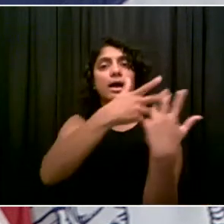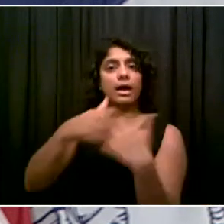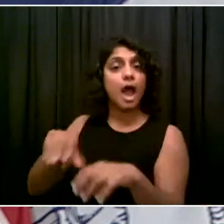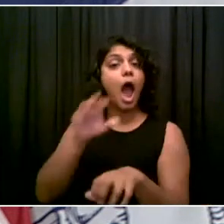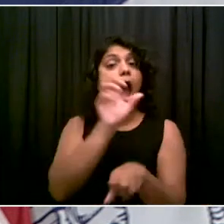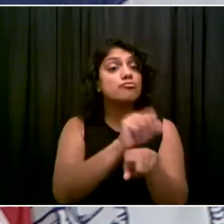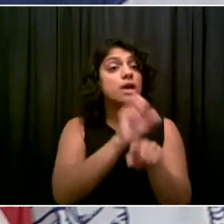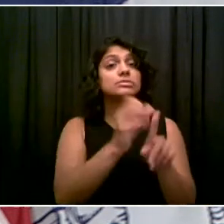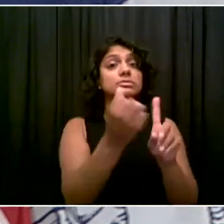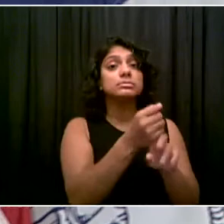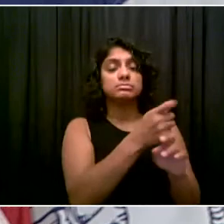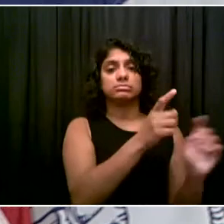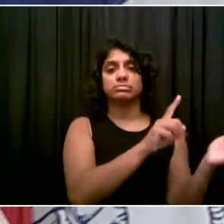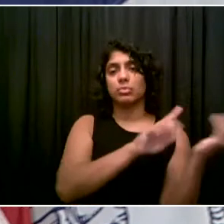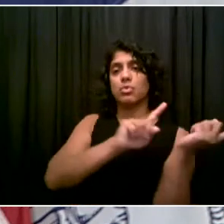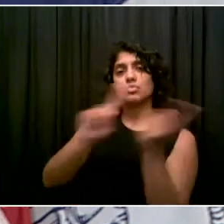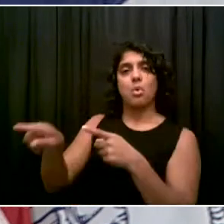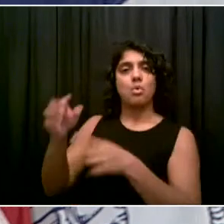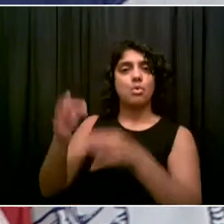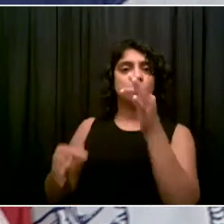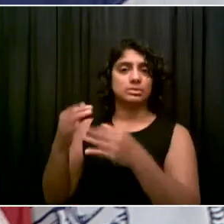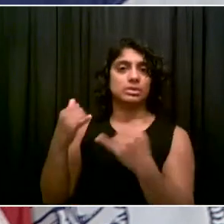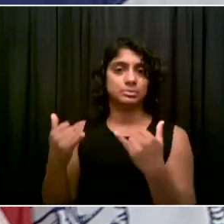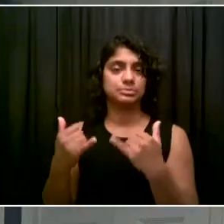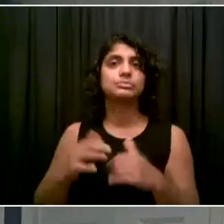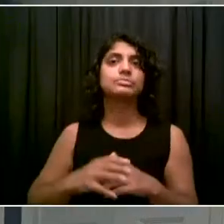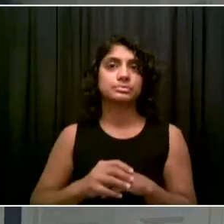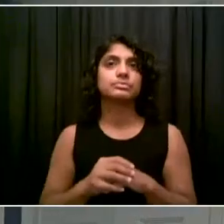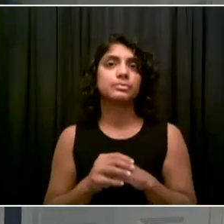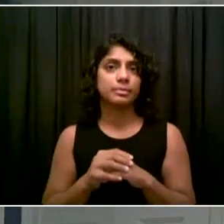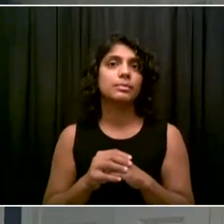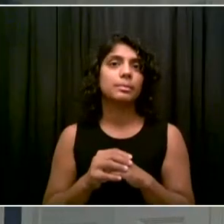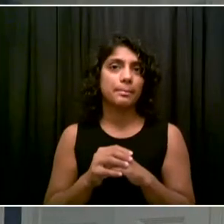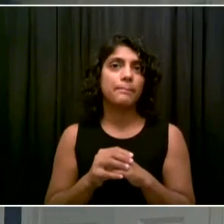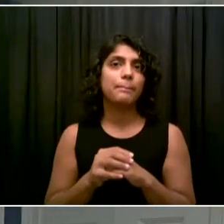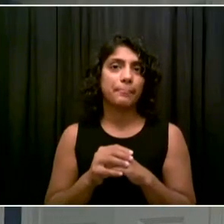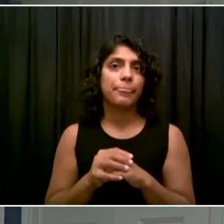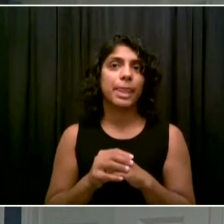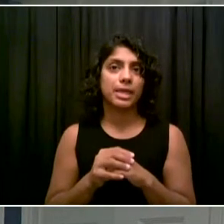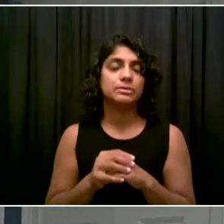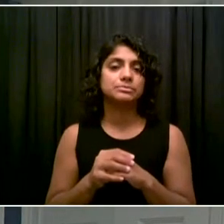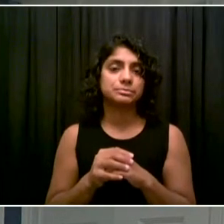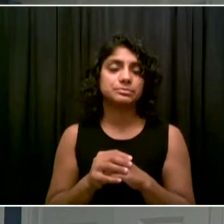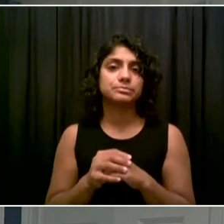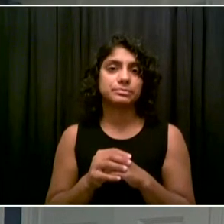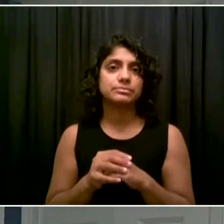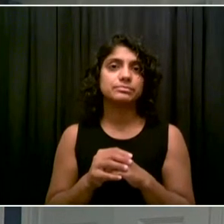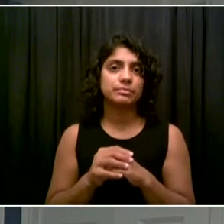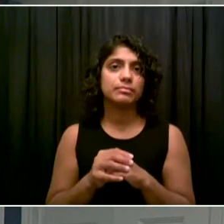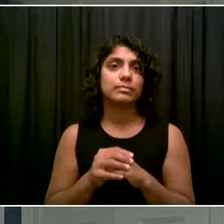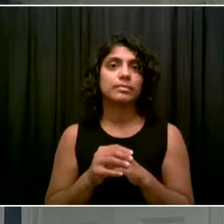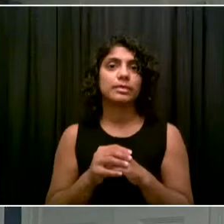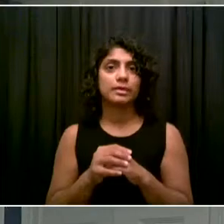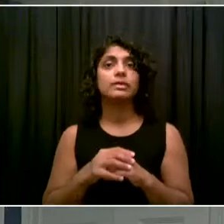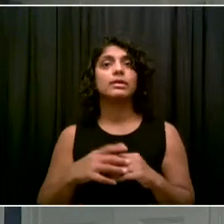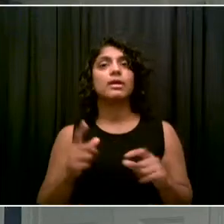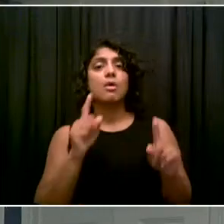FIREARM POSSESSION THAT WOUND UP WITH THEM BEING SENTENCE IN